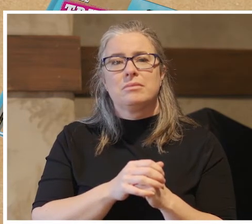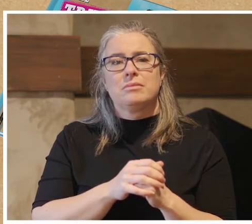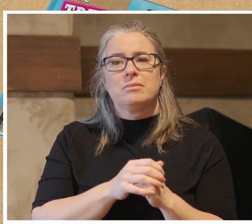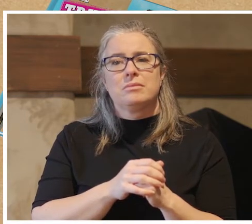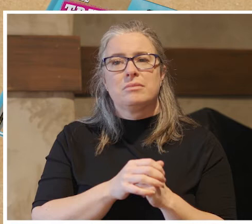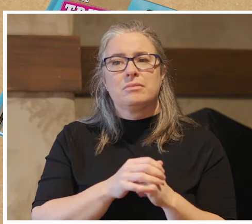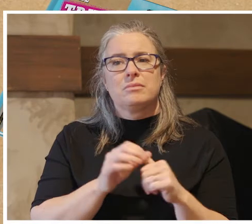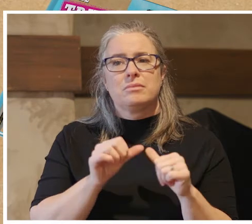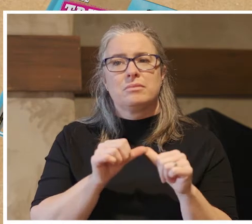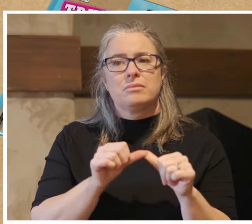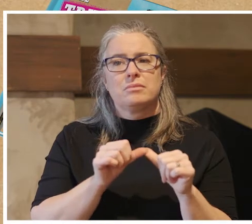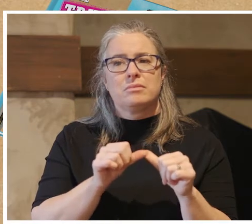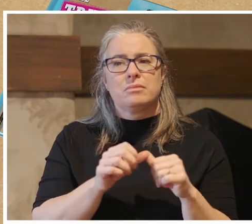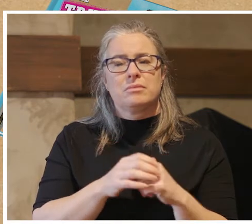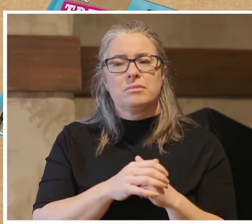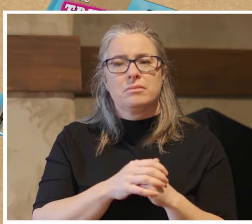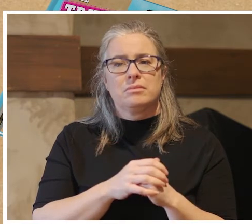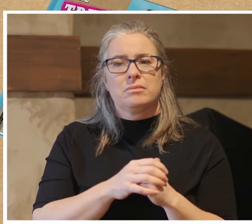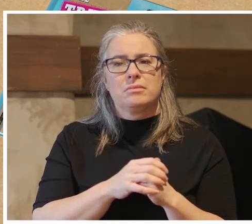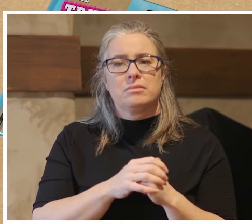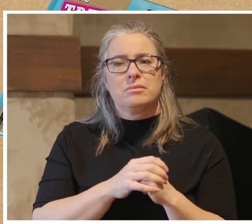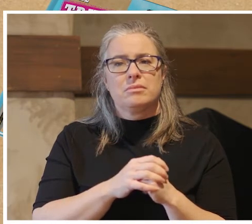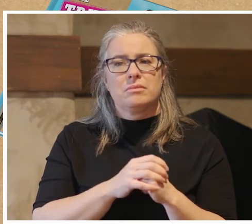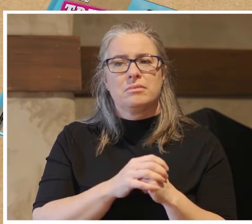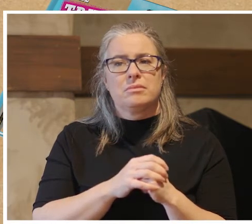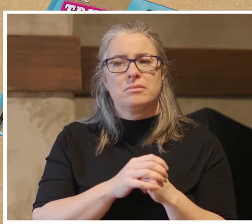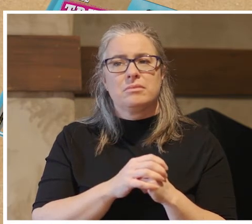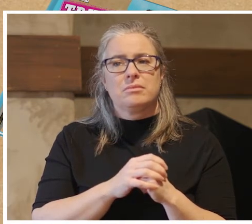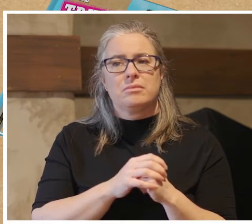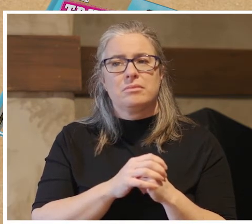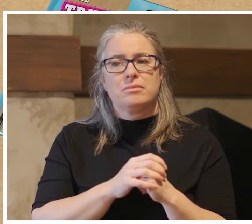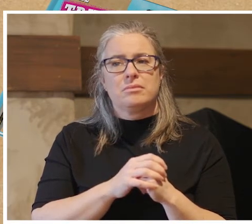got lot of texture with his skin which is very strong.